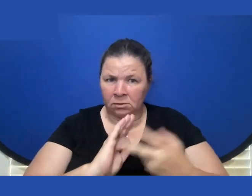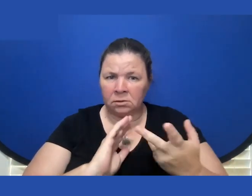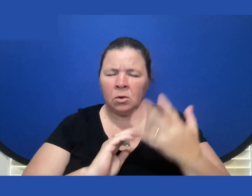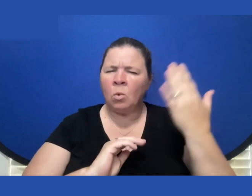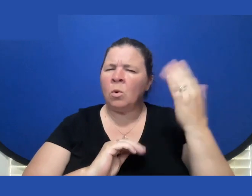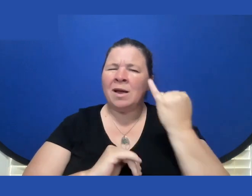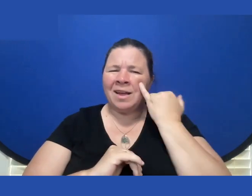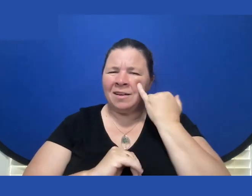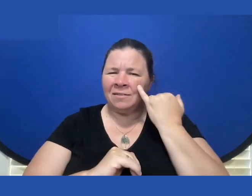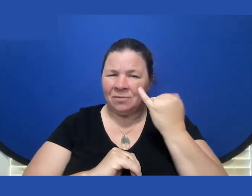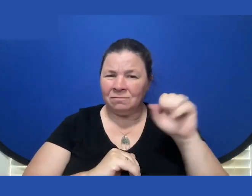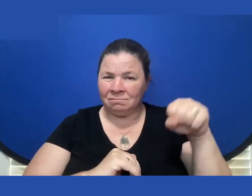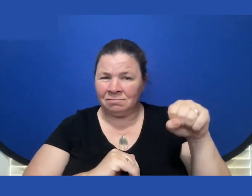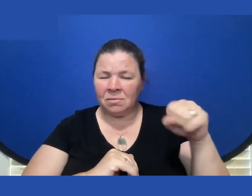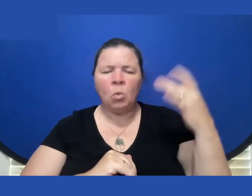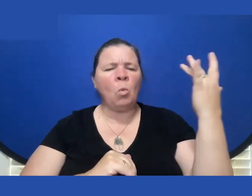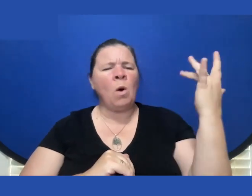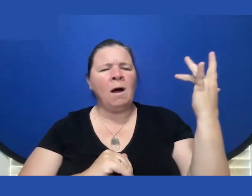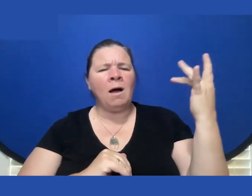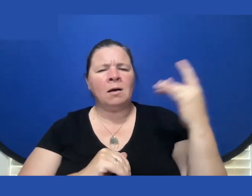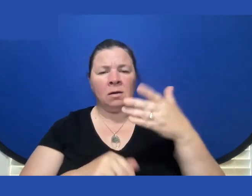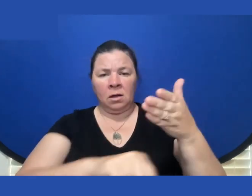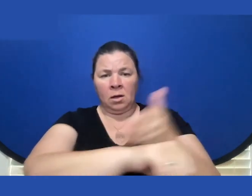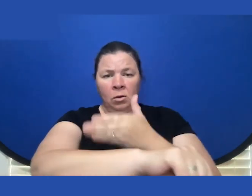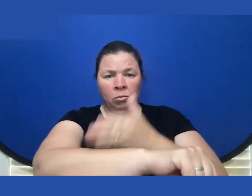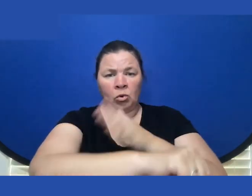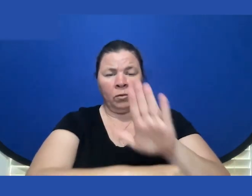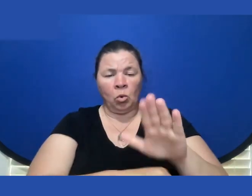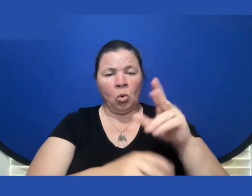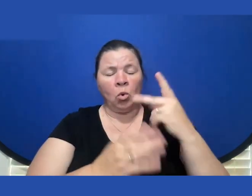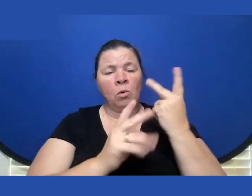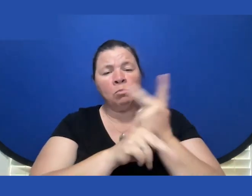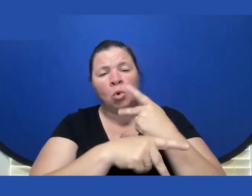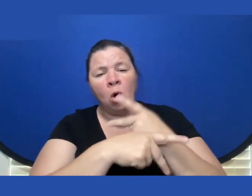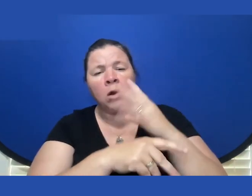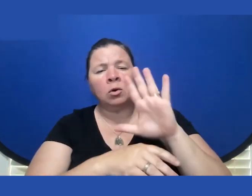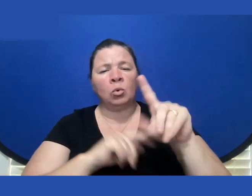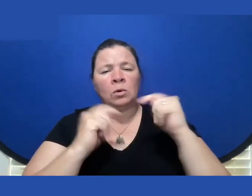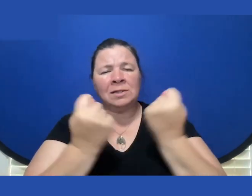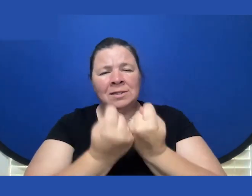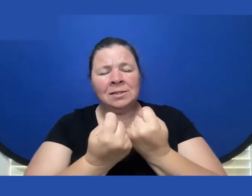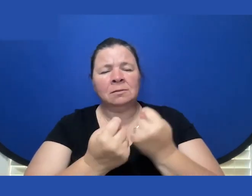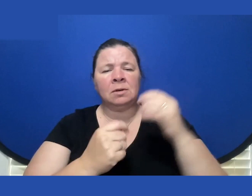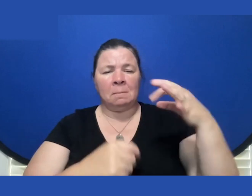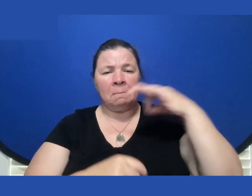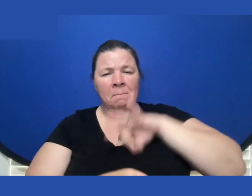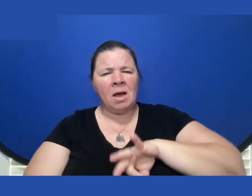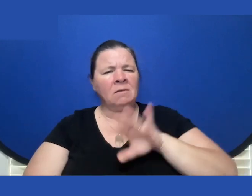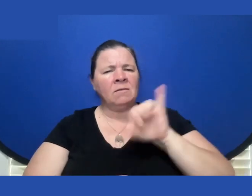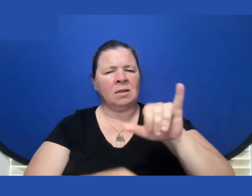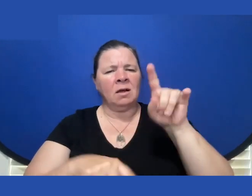And, you know, has it improved your product and your team? What's the benefits of diversity from your perspective?